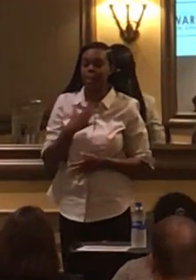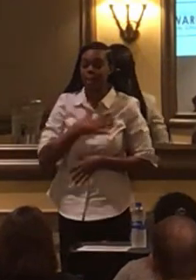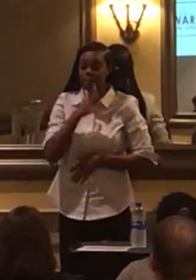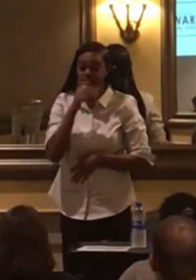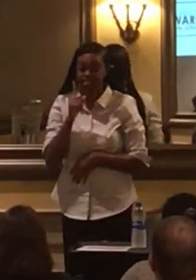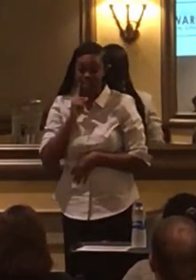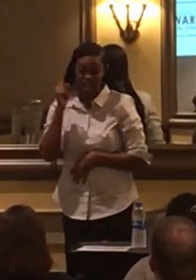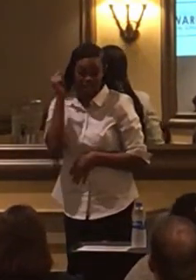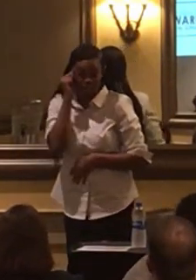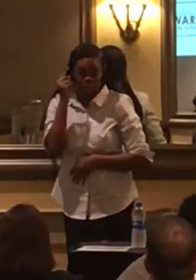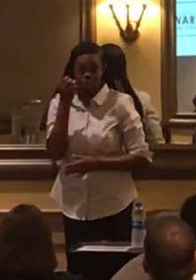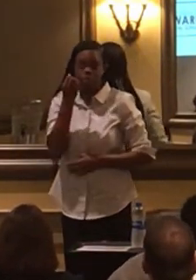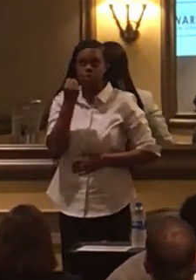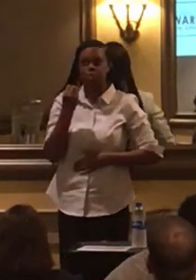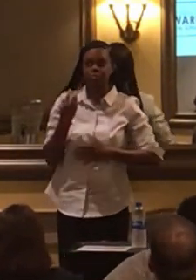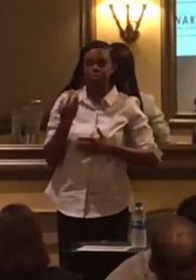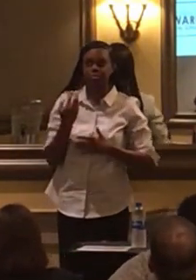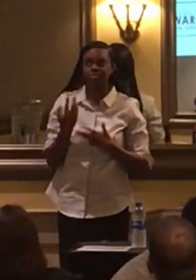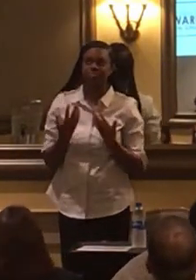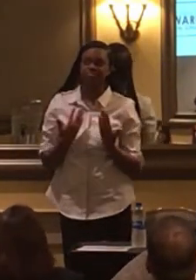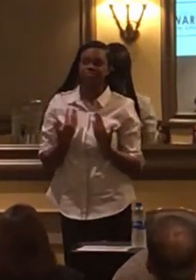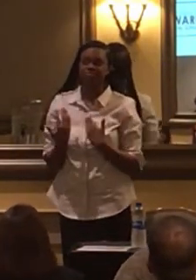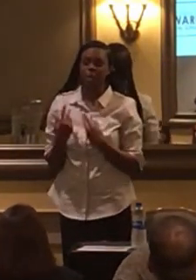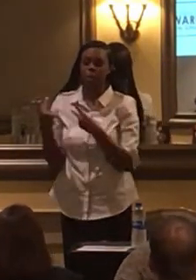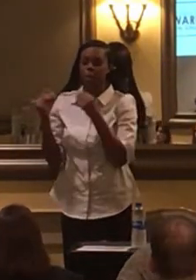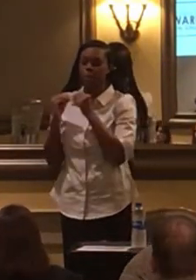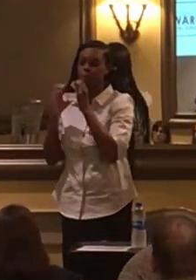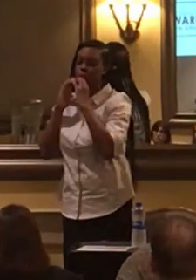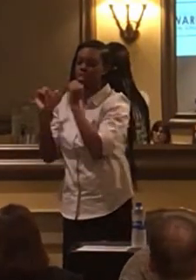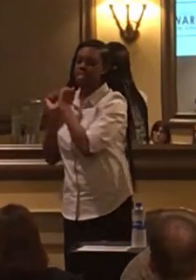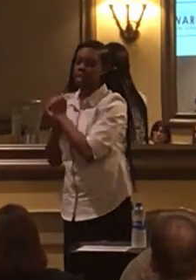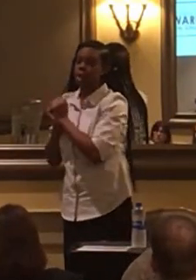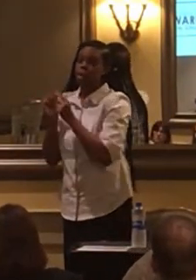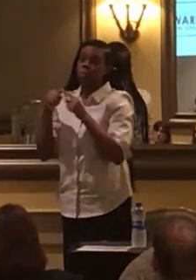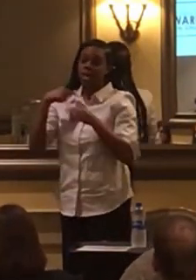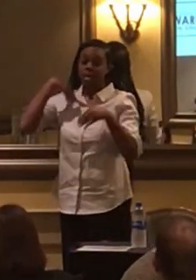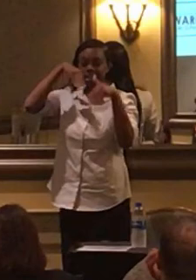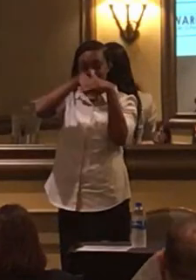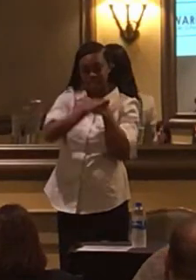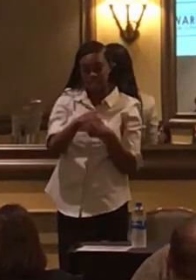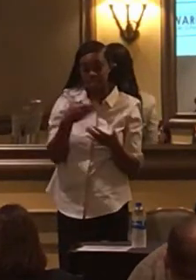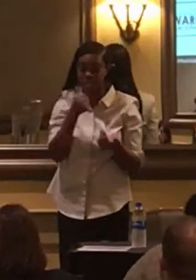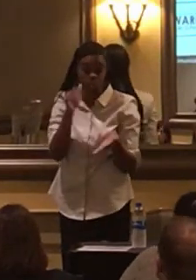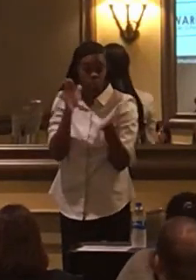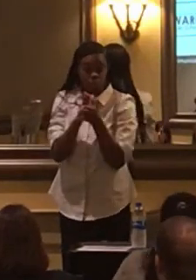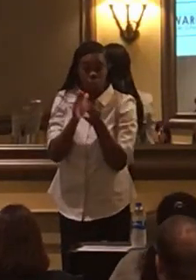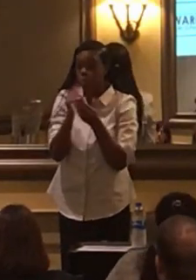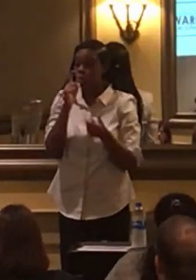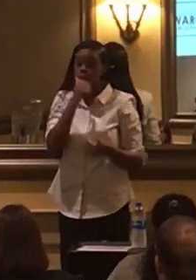My mom is deaf, so you know, we communicate well with each other.